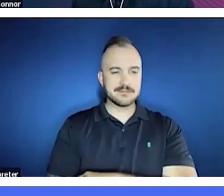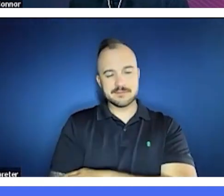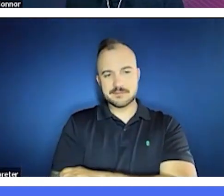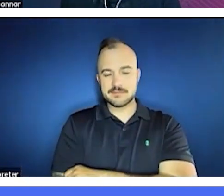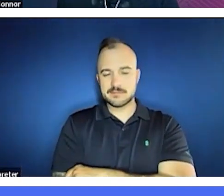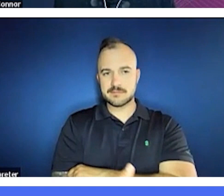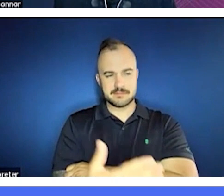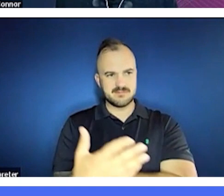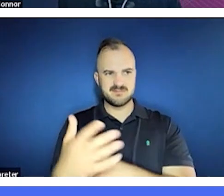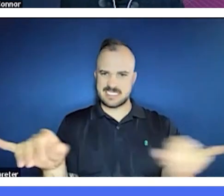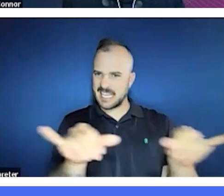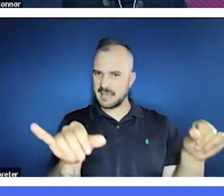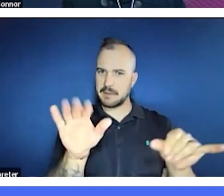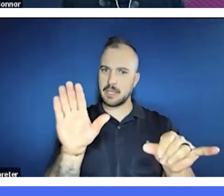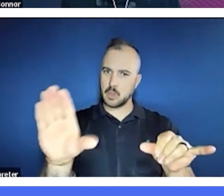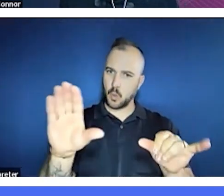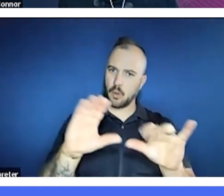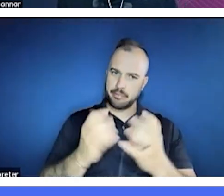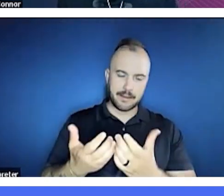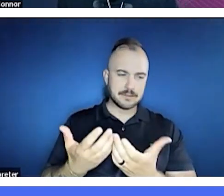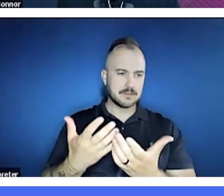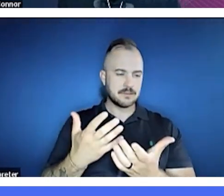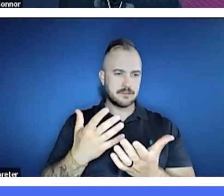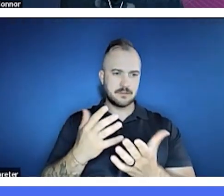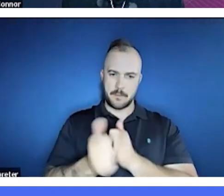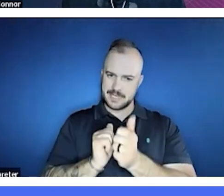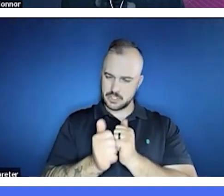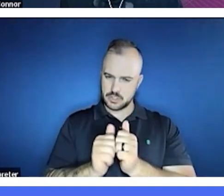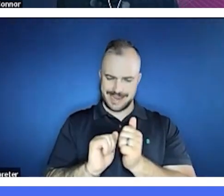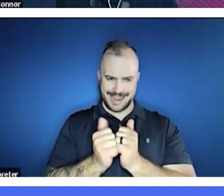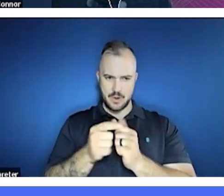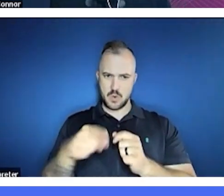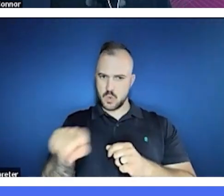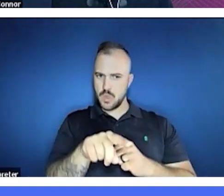How do we have learners who are taking this learning asynchronously compete with each other?